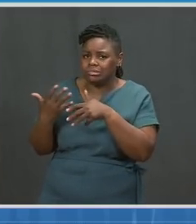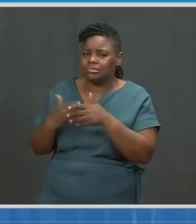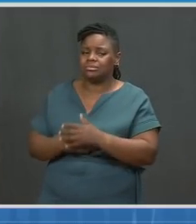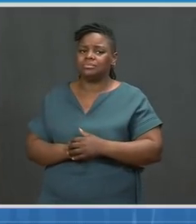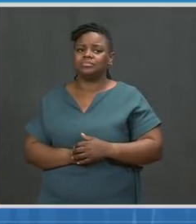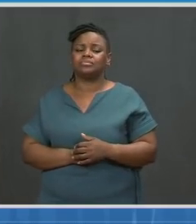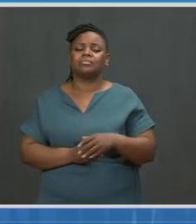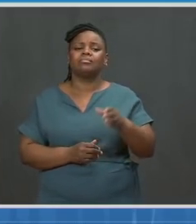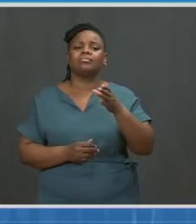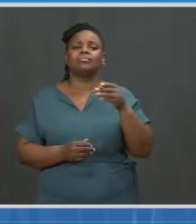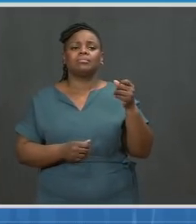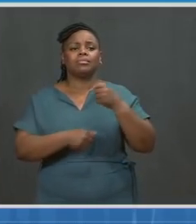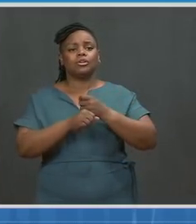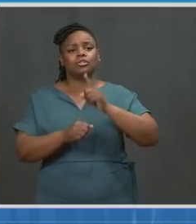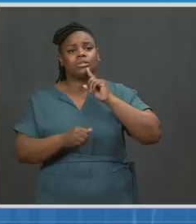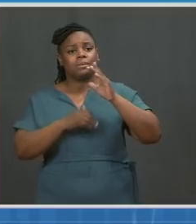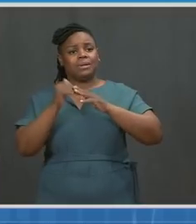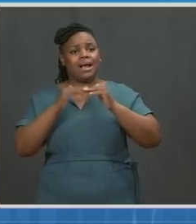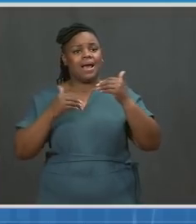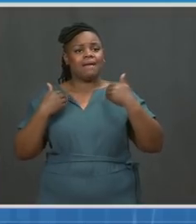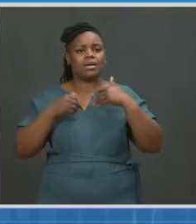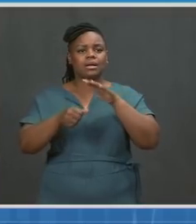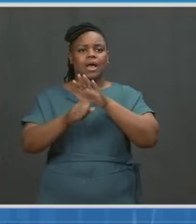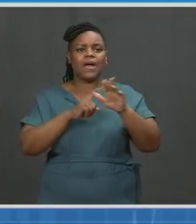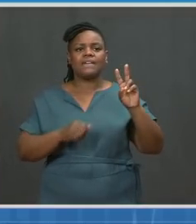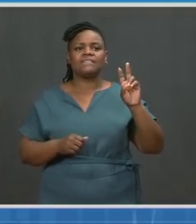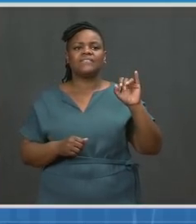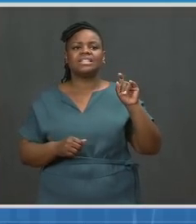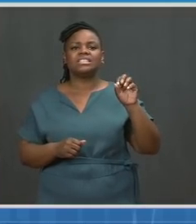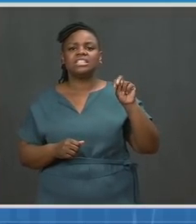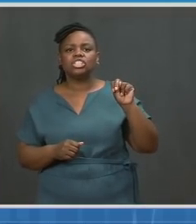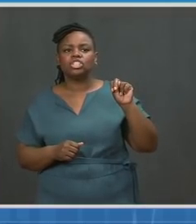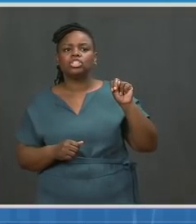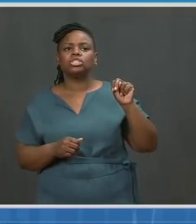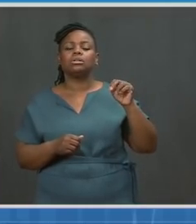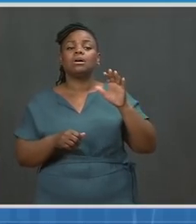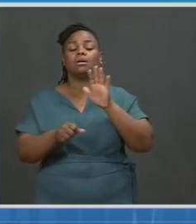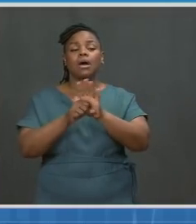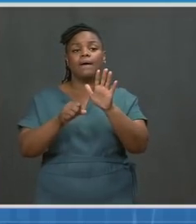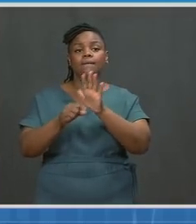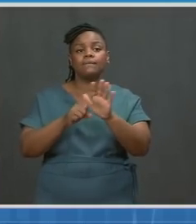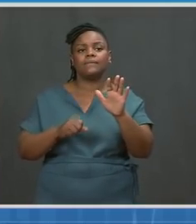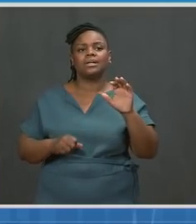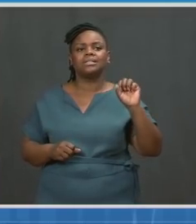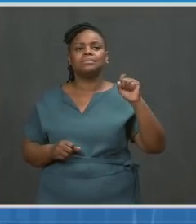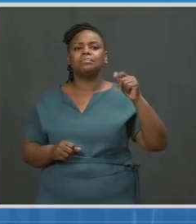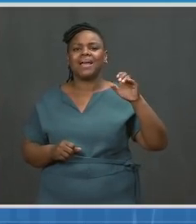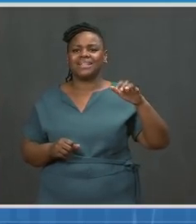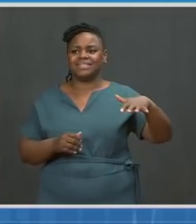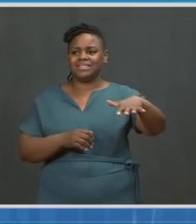and increased spacing for any given size. You know, several weeks ago,